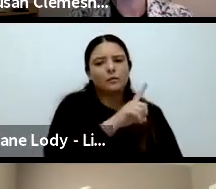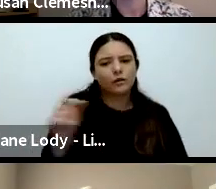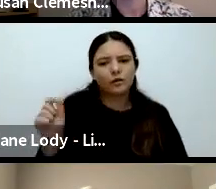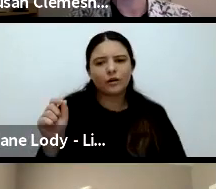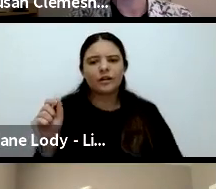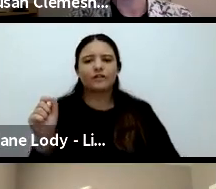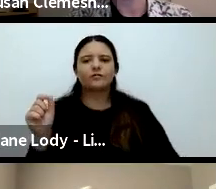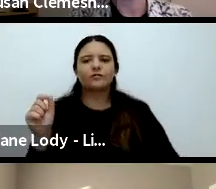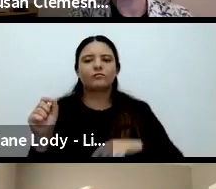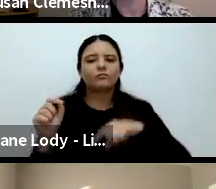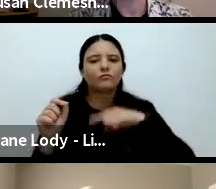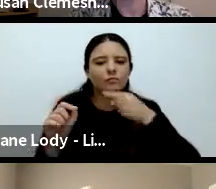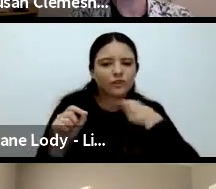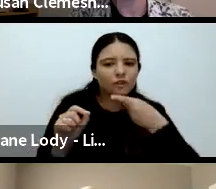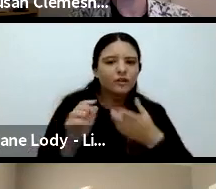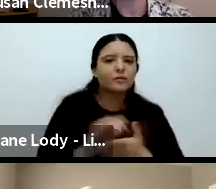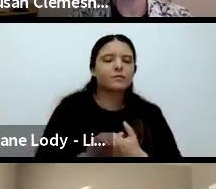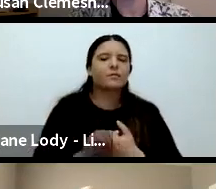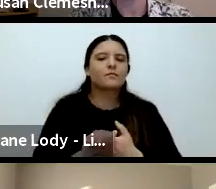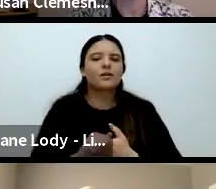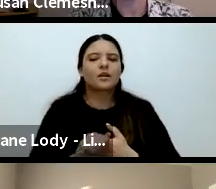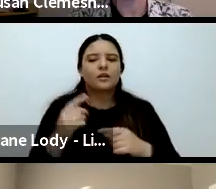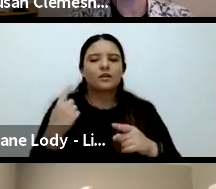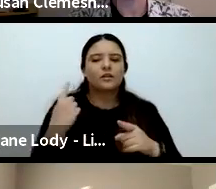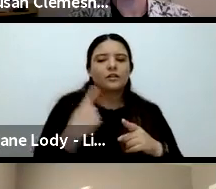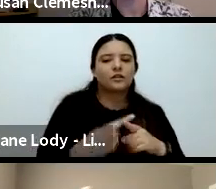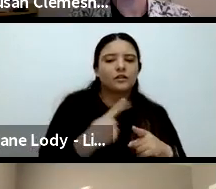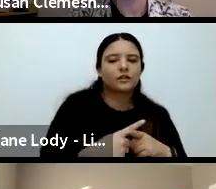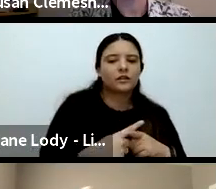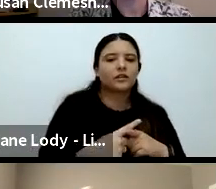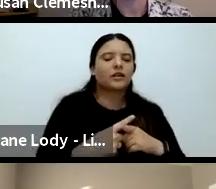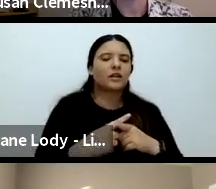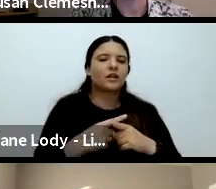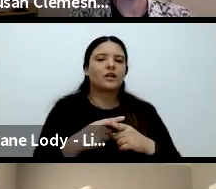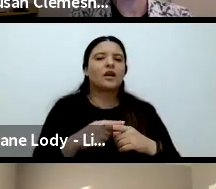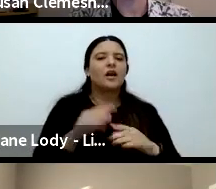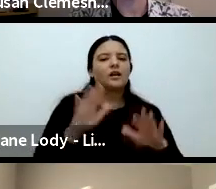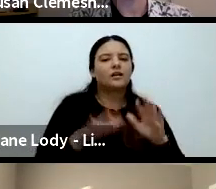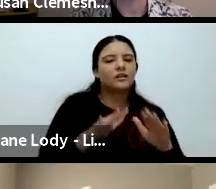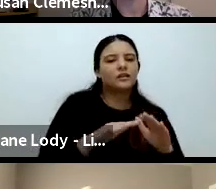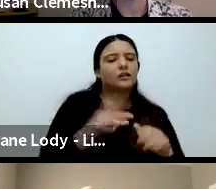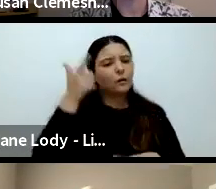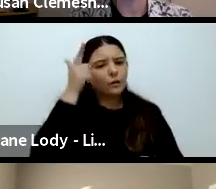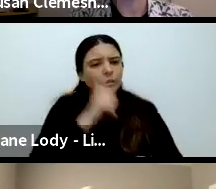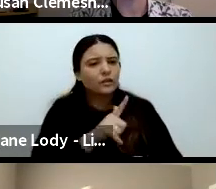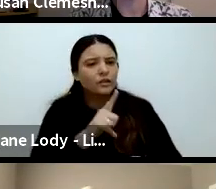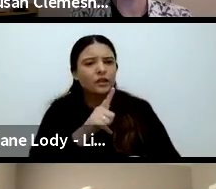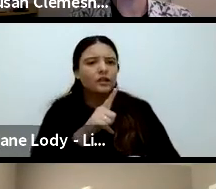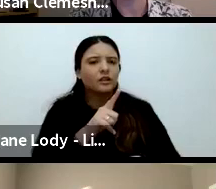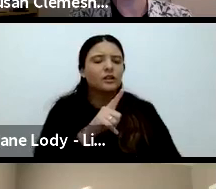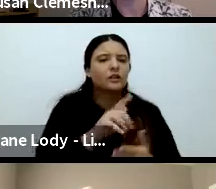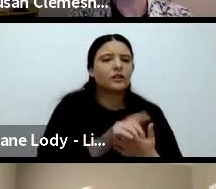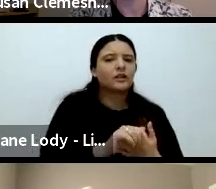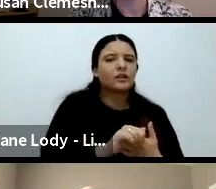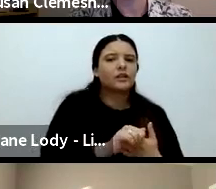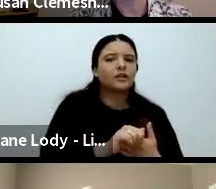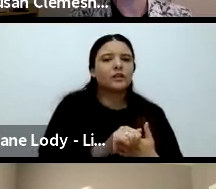I think, I think the best I think, I think the scaffolding Walsh's SAS, some Walsh's SAS, sometimes we can have. e the call have the cracks